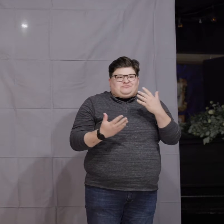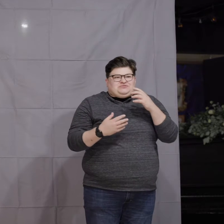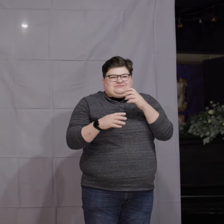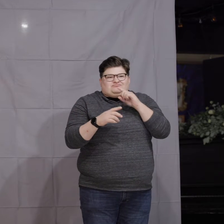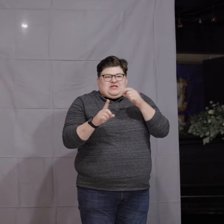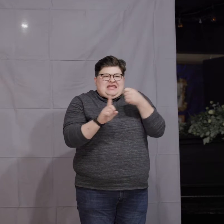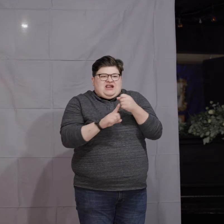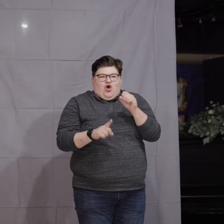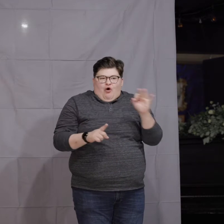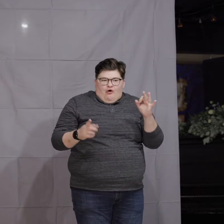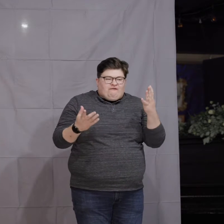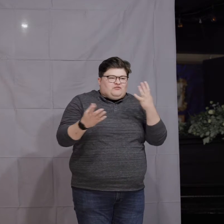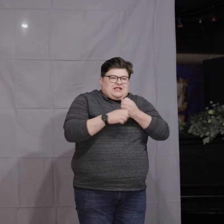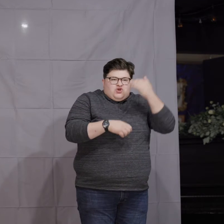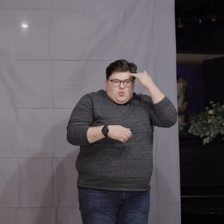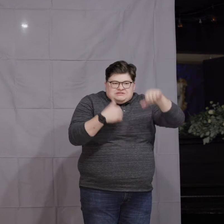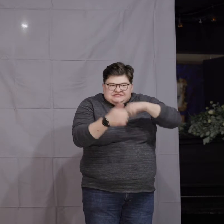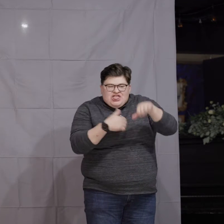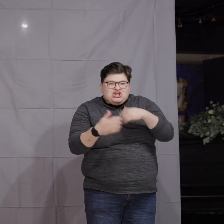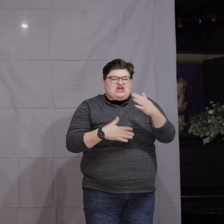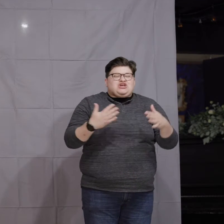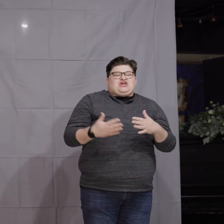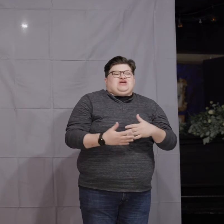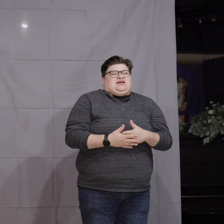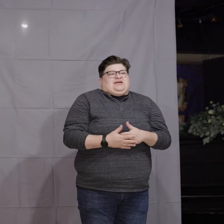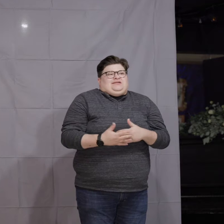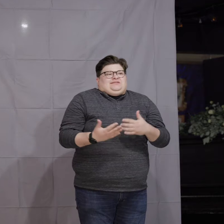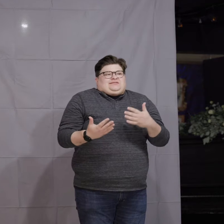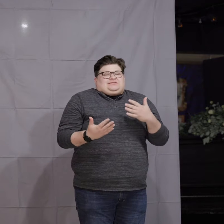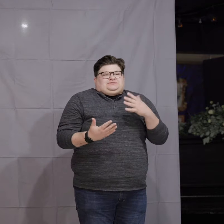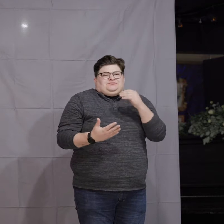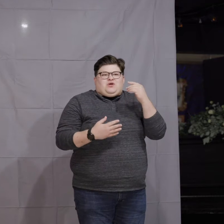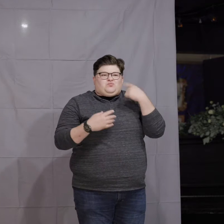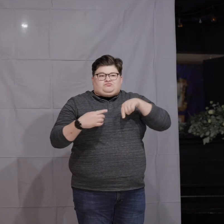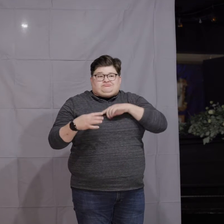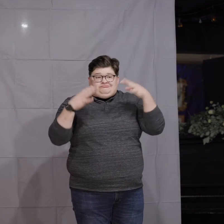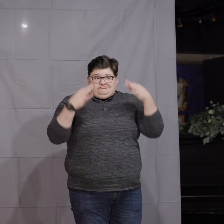Now, right from the get-go, we all hit it off really well. We hung out together, got to know each other,